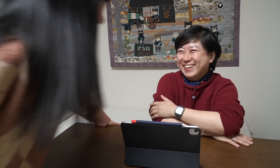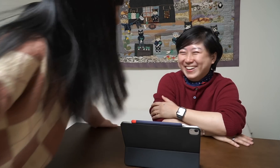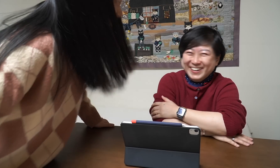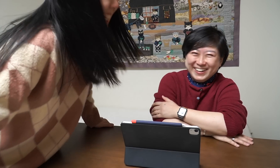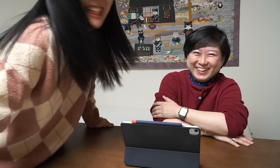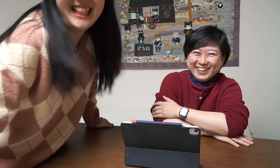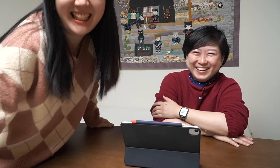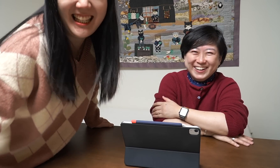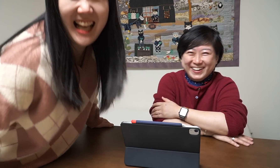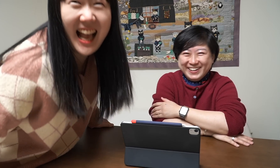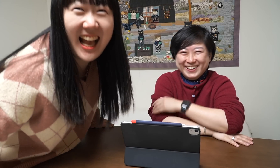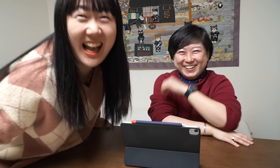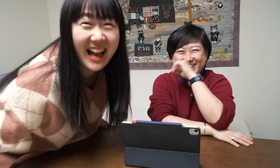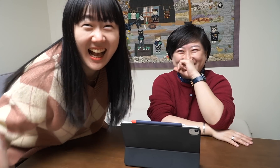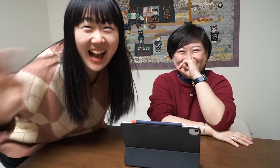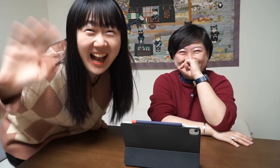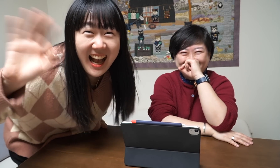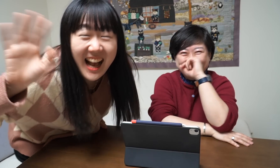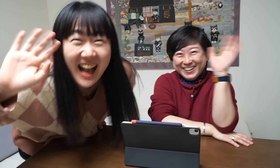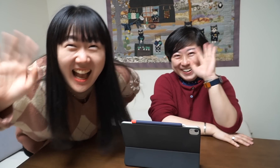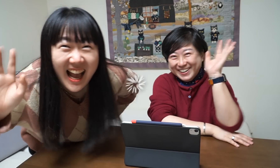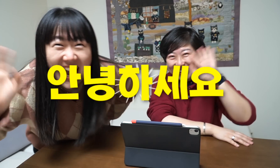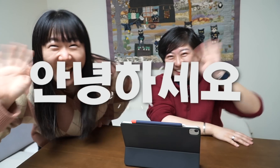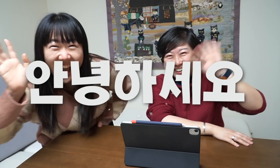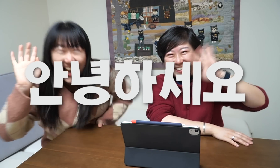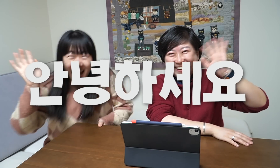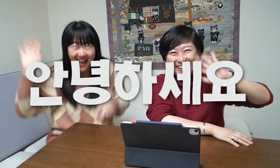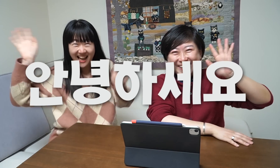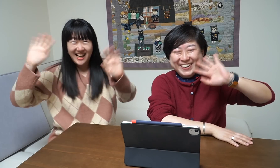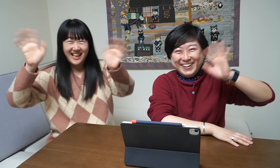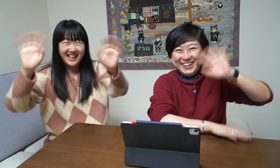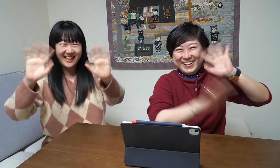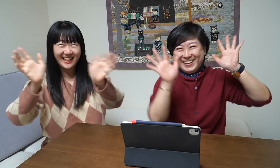Hello.